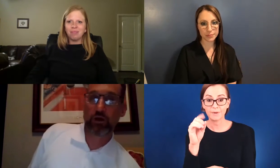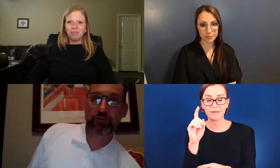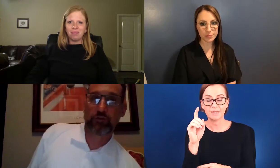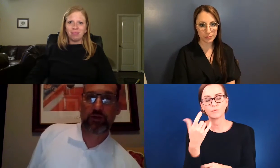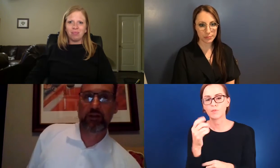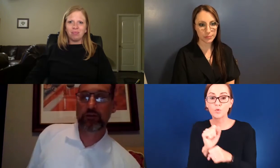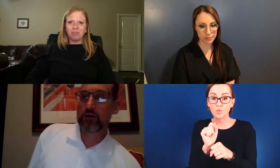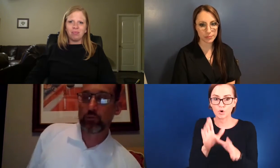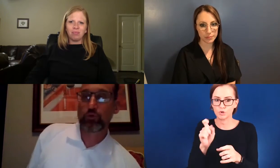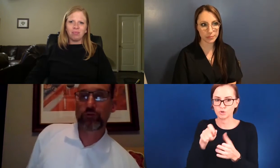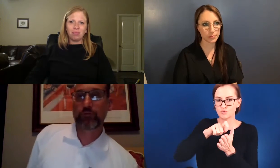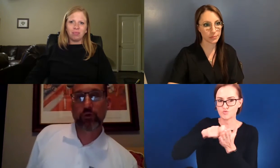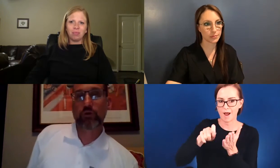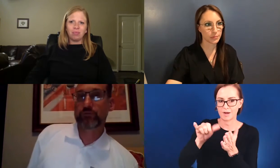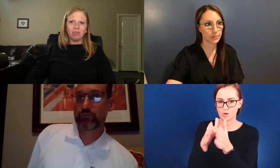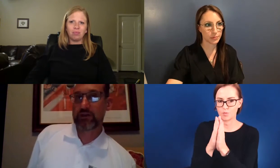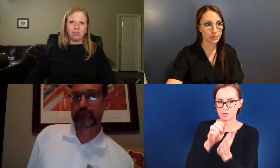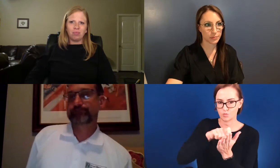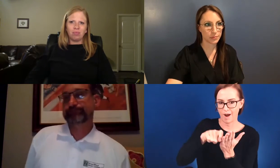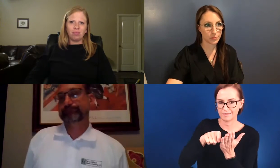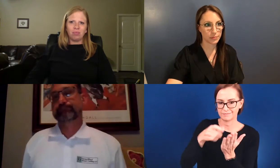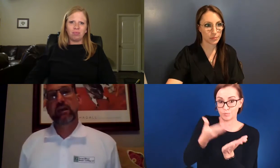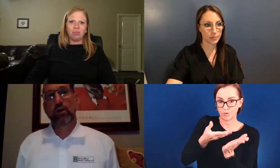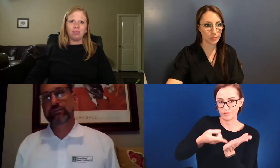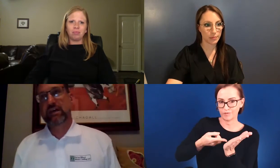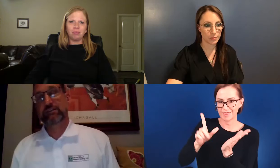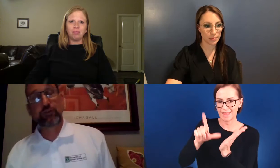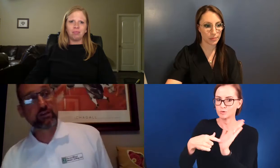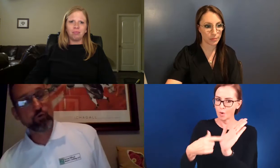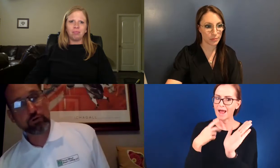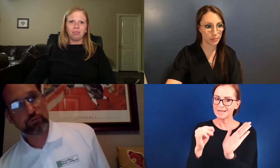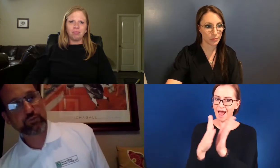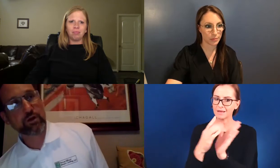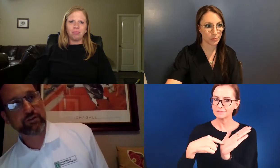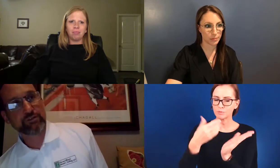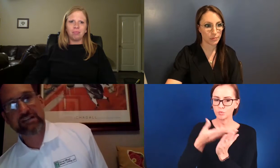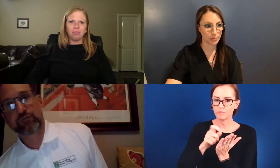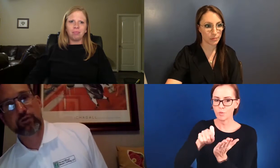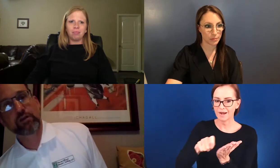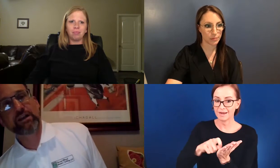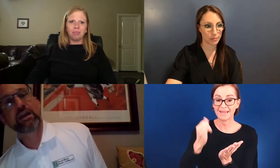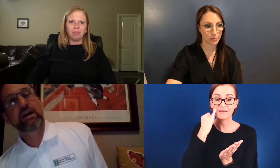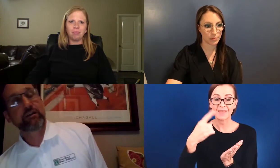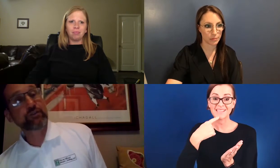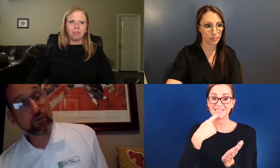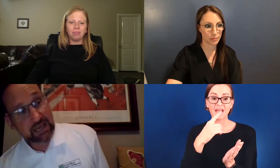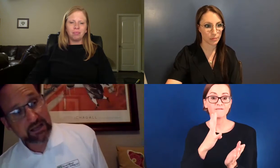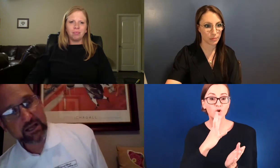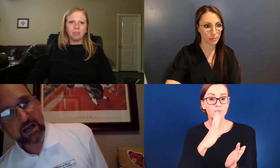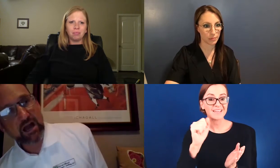so that they can prove that the request was made, and always ask if you get an oral response, always ask for it in writing, and if you don't get it,